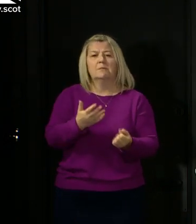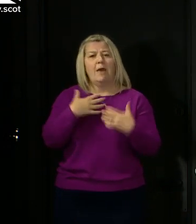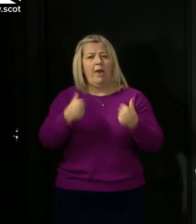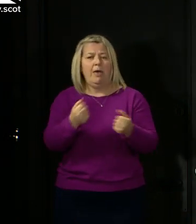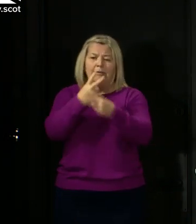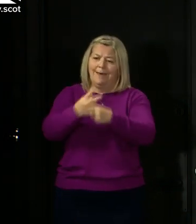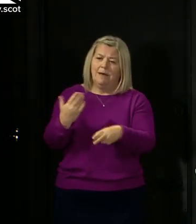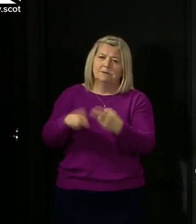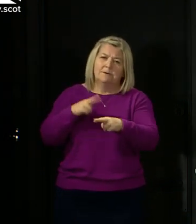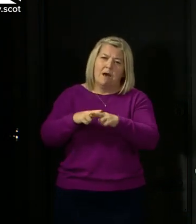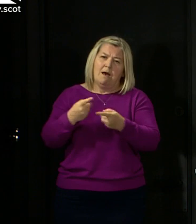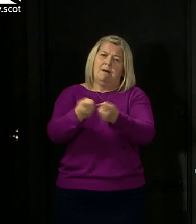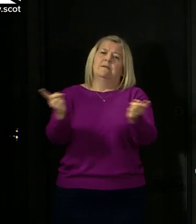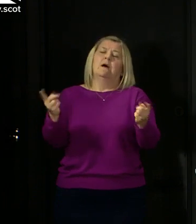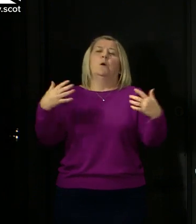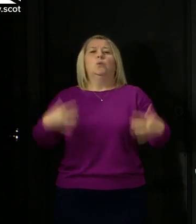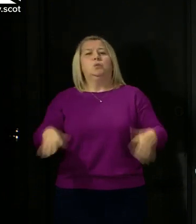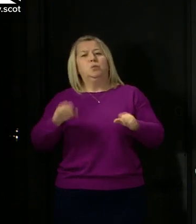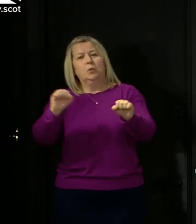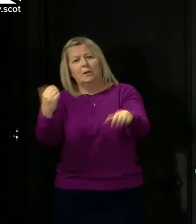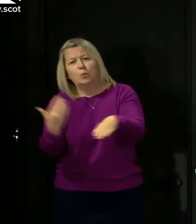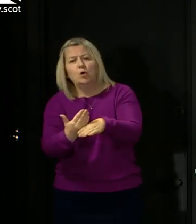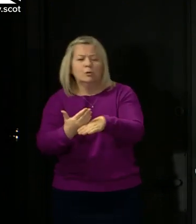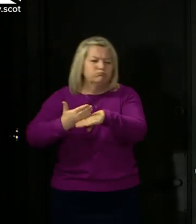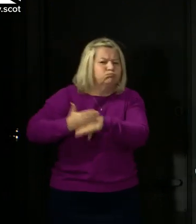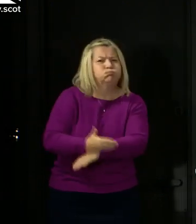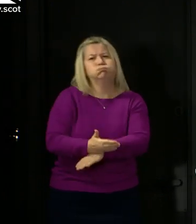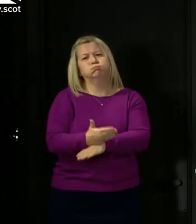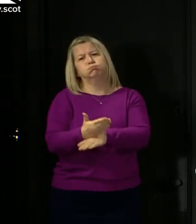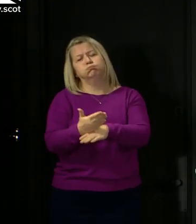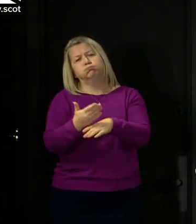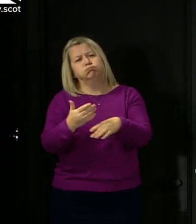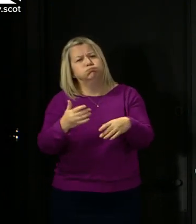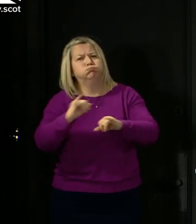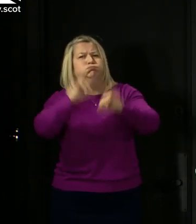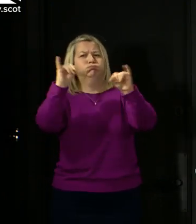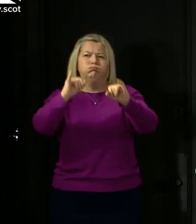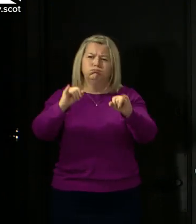work going above and beyond the extra mile in incredibly challenging circumstances. All